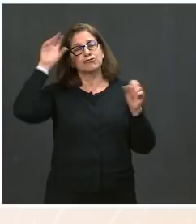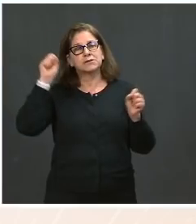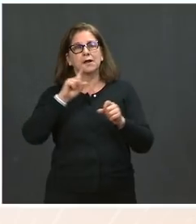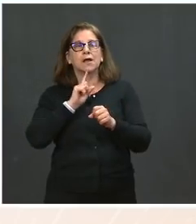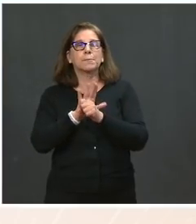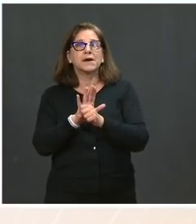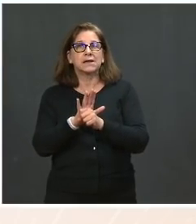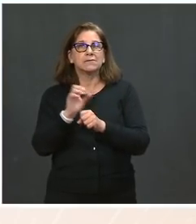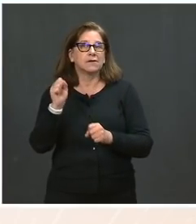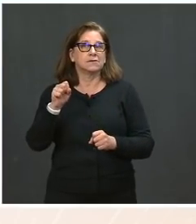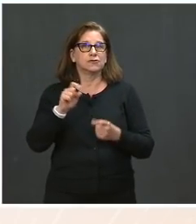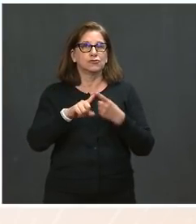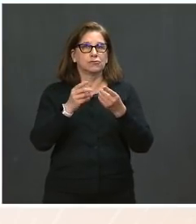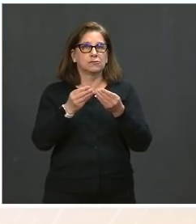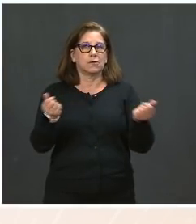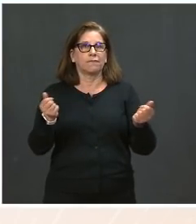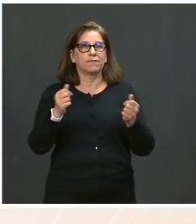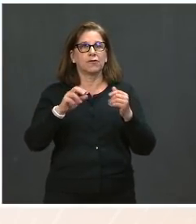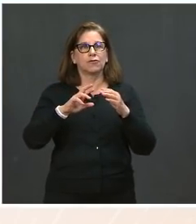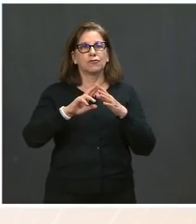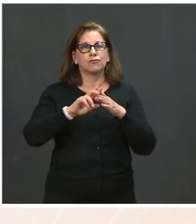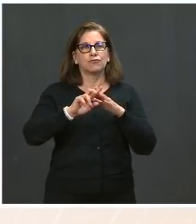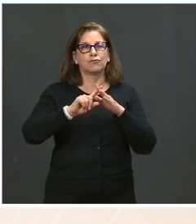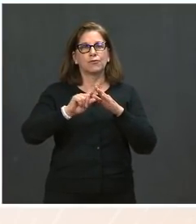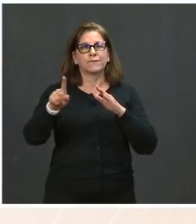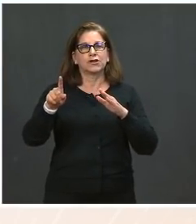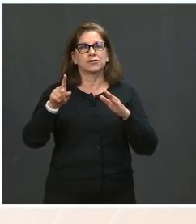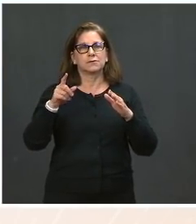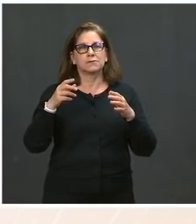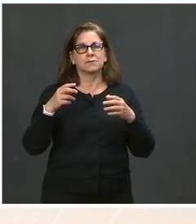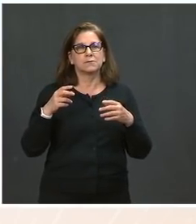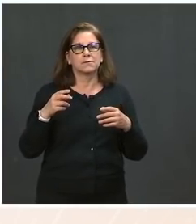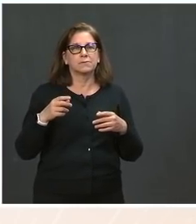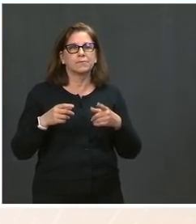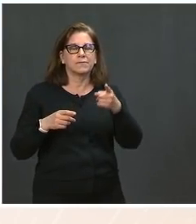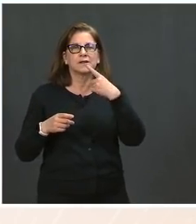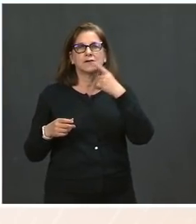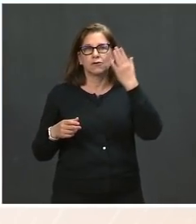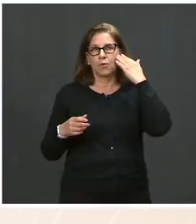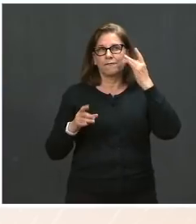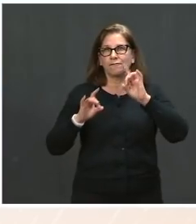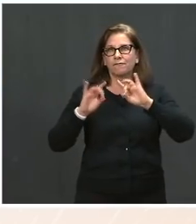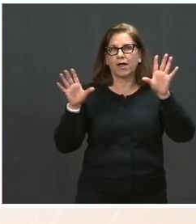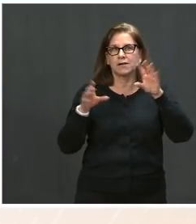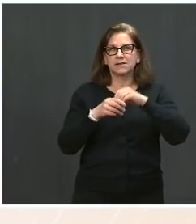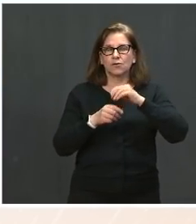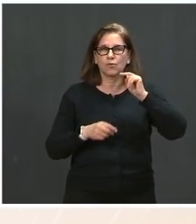The Press: Lastly, there's been an escalation of violence in Northern Ireland. Are you aware of this? >> Ms. Psaki: Yes. The Press: Do you have a response to this? Ms. Psaki: We do.